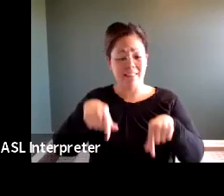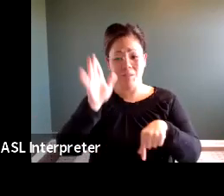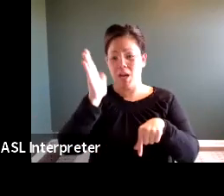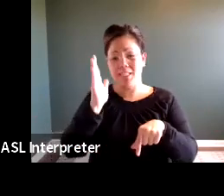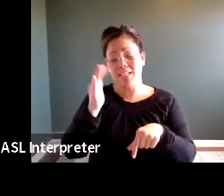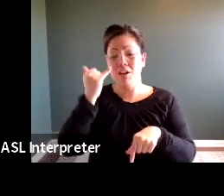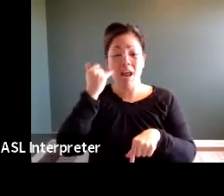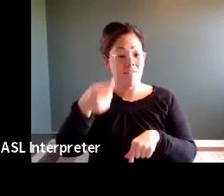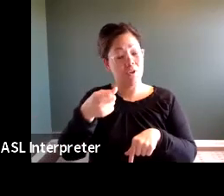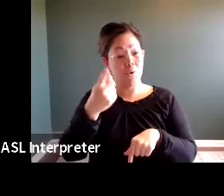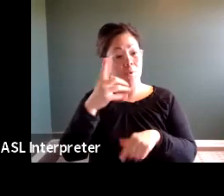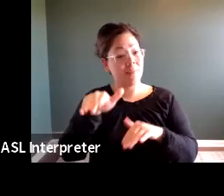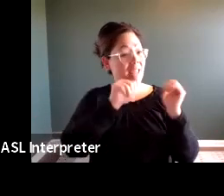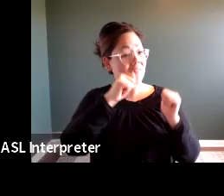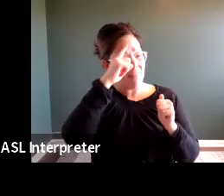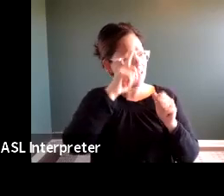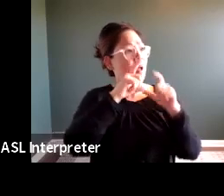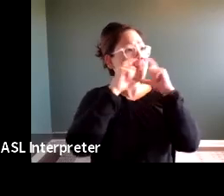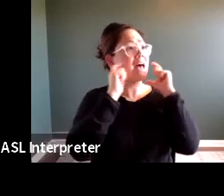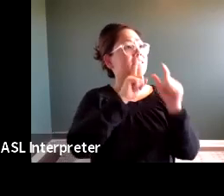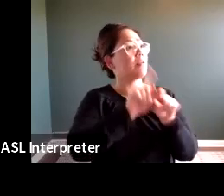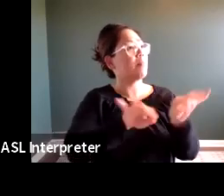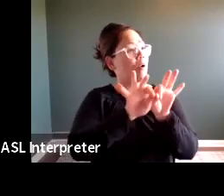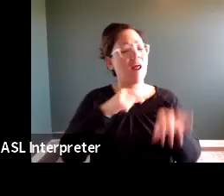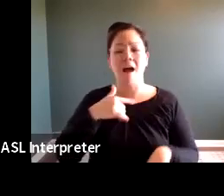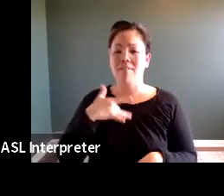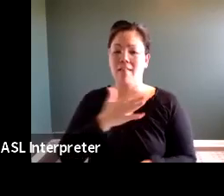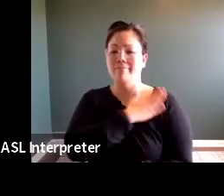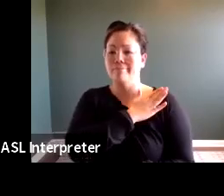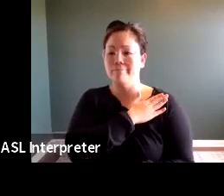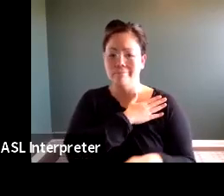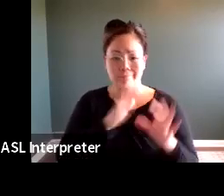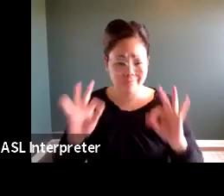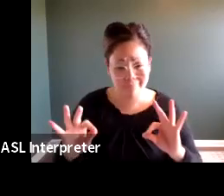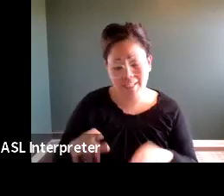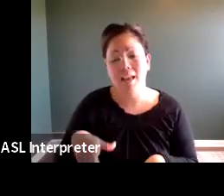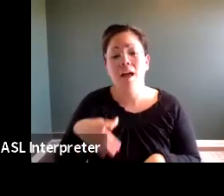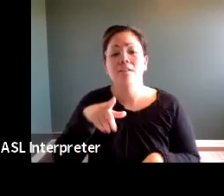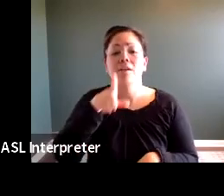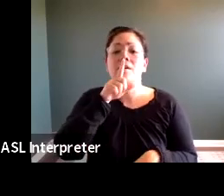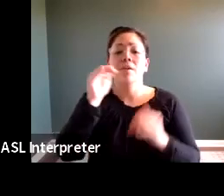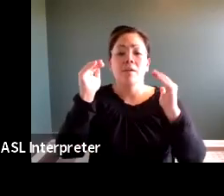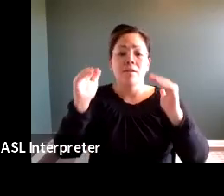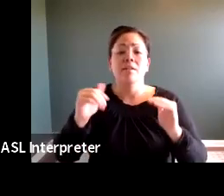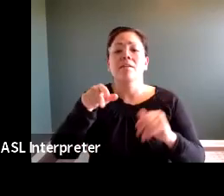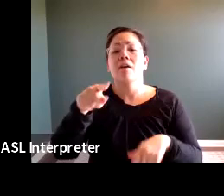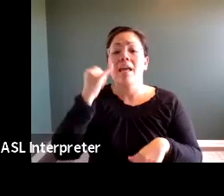then I will feel like I did a good job. Additionally, some more information specifically about universal masking. So if all of us do our part